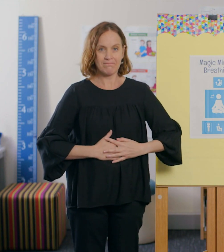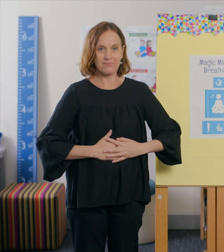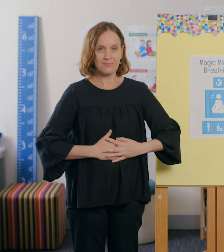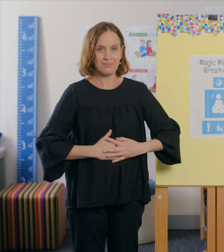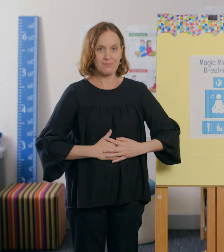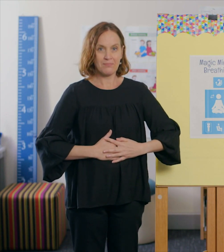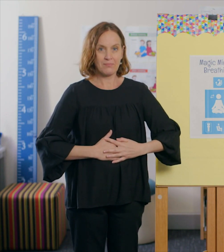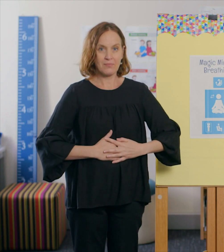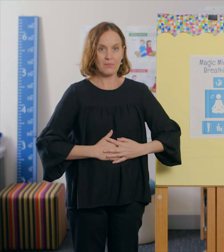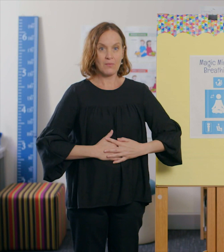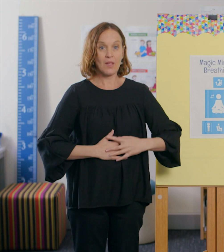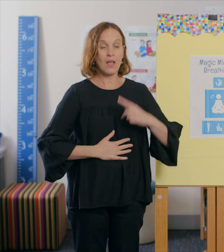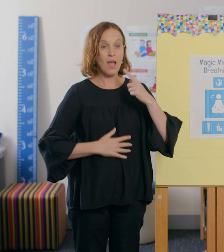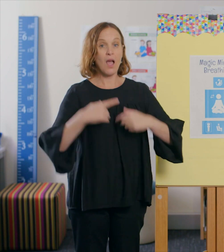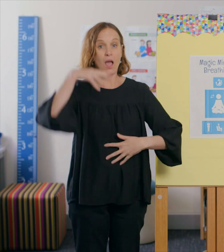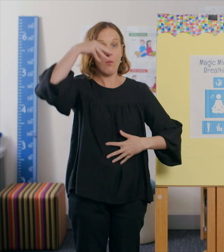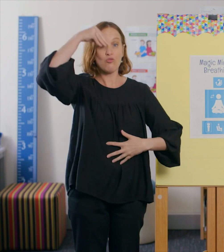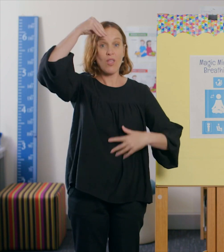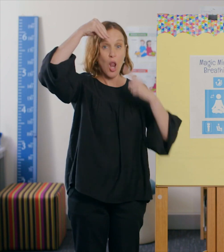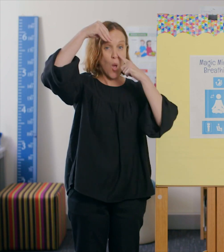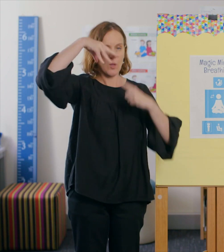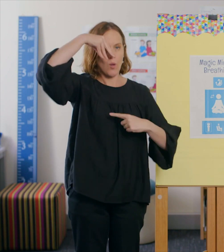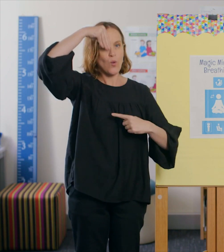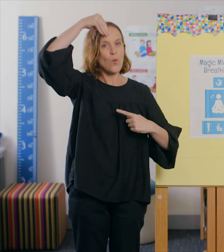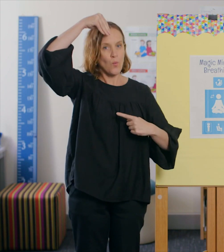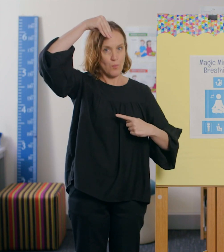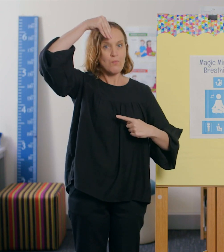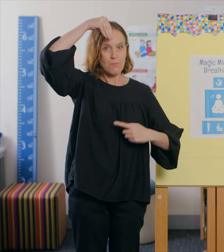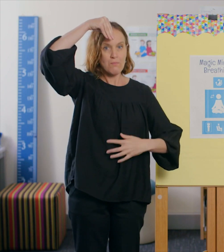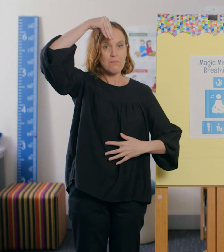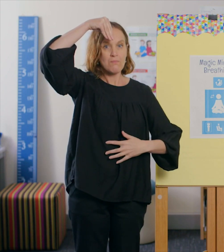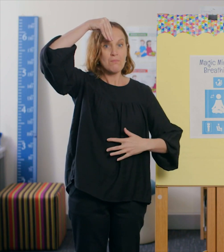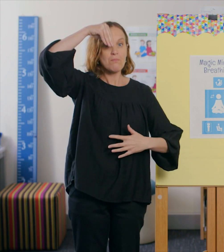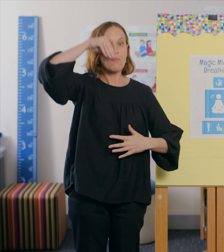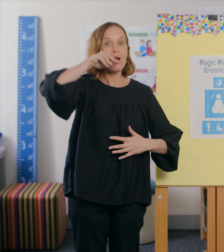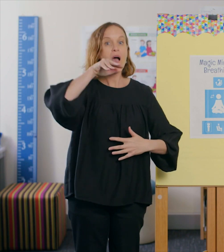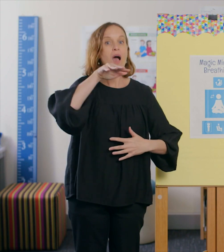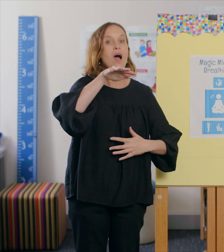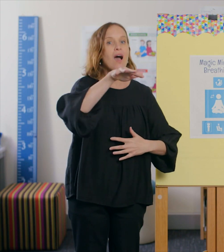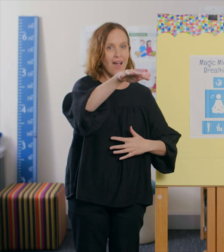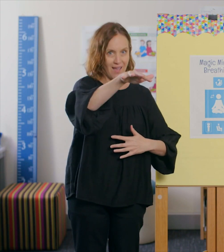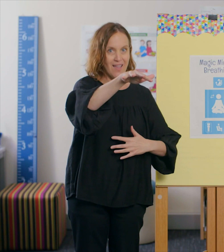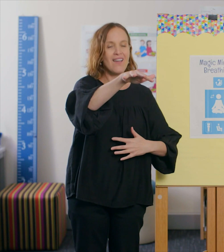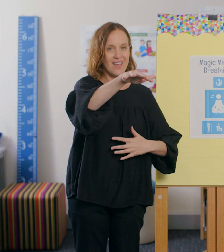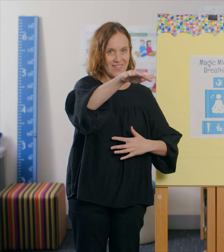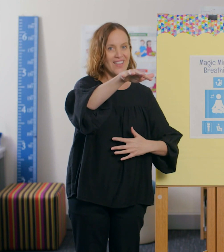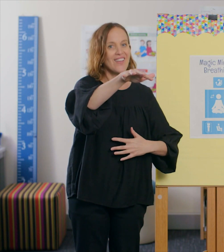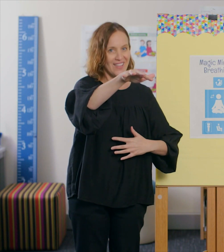Take a deep breath in, through your nose, and out through your mouth.